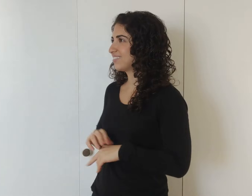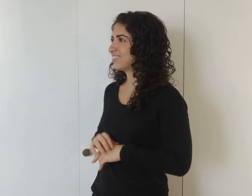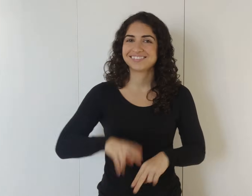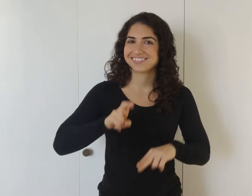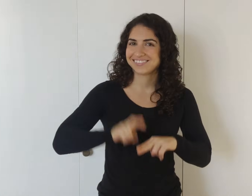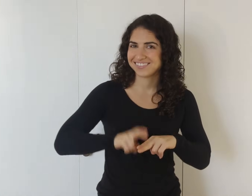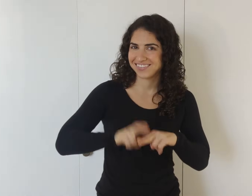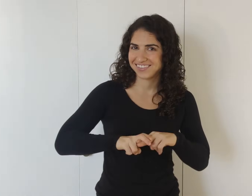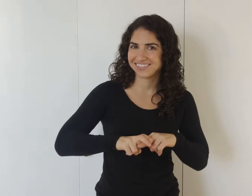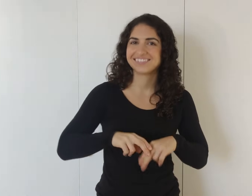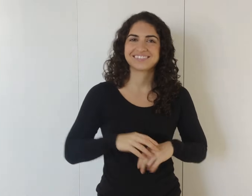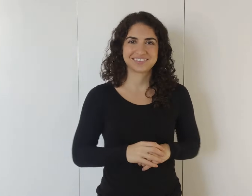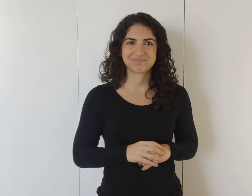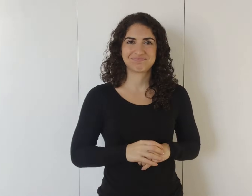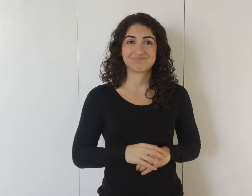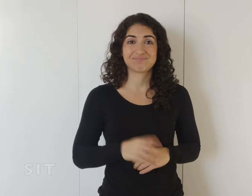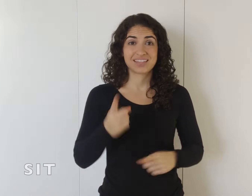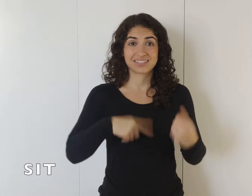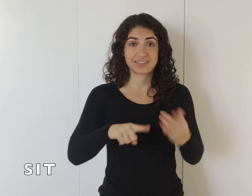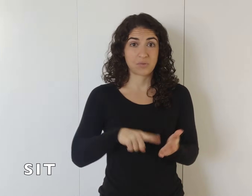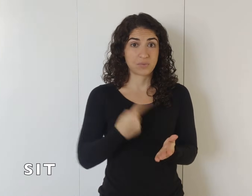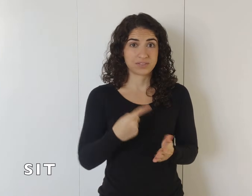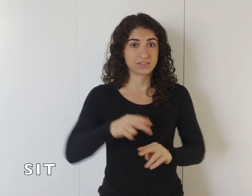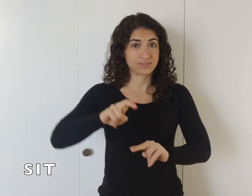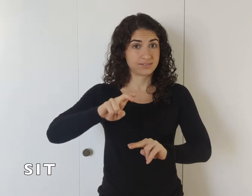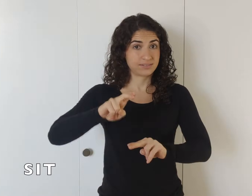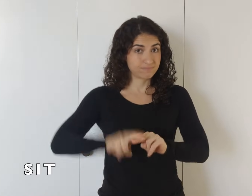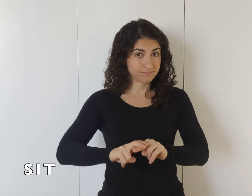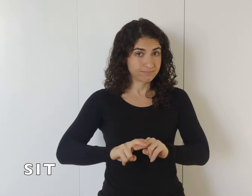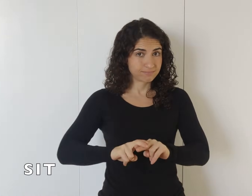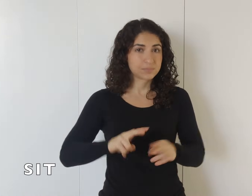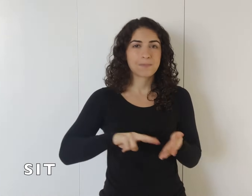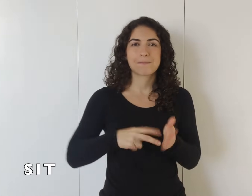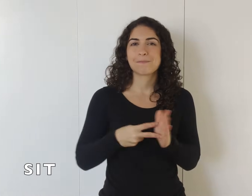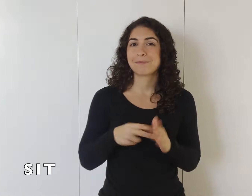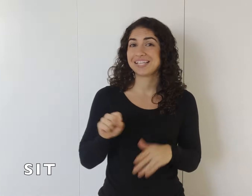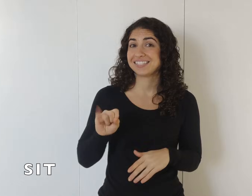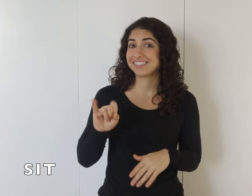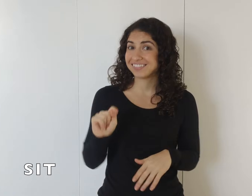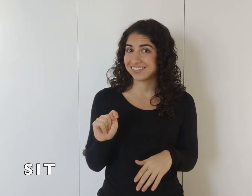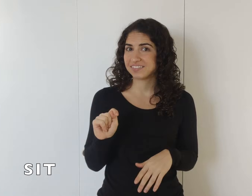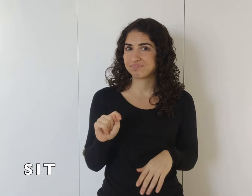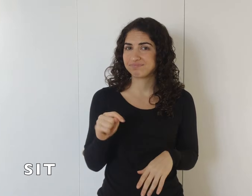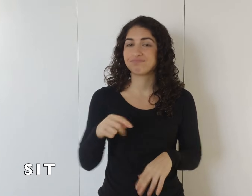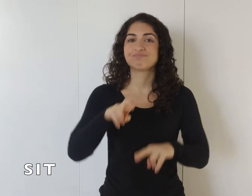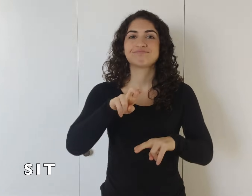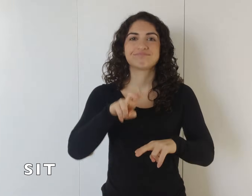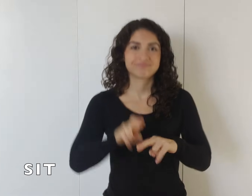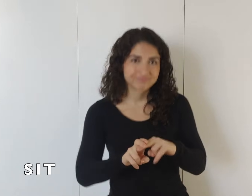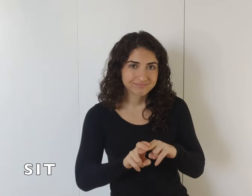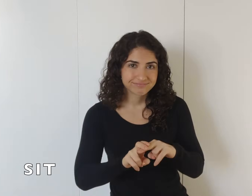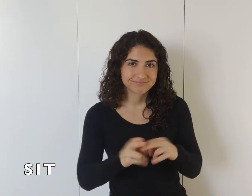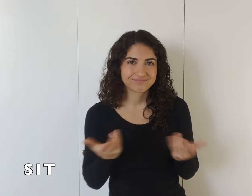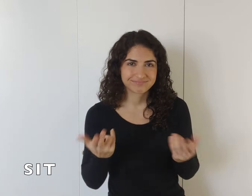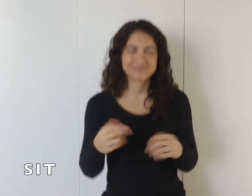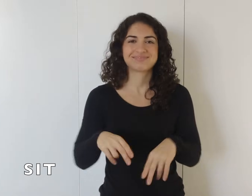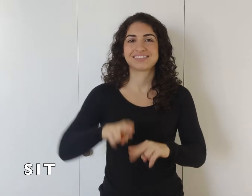CHAIR. And if you sign it once, it means SIT. SIT.